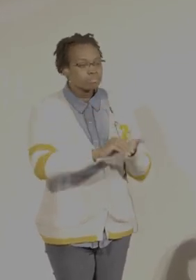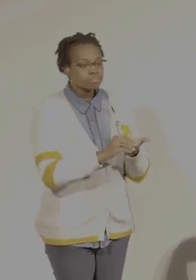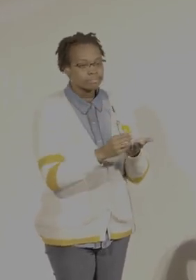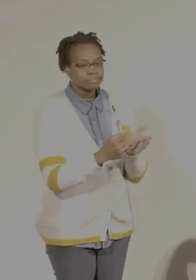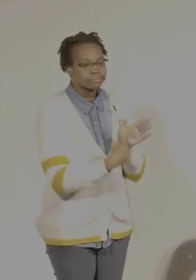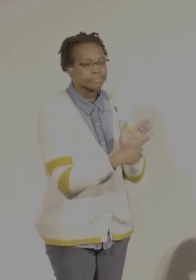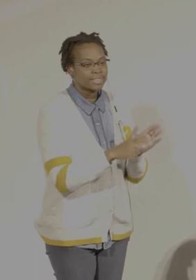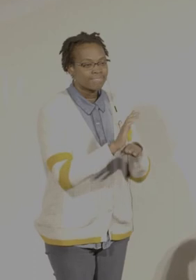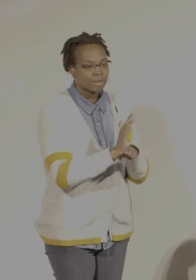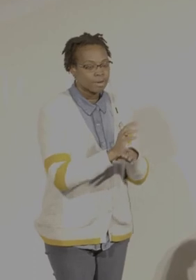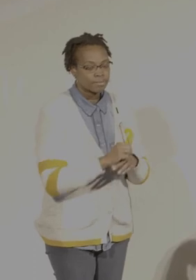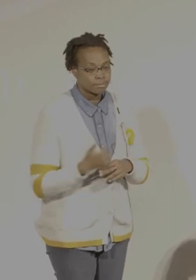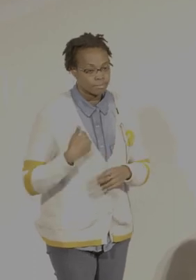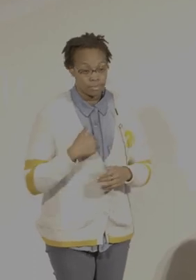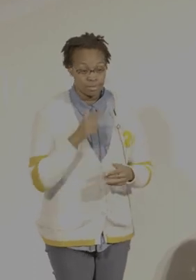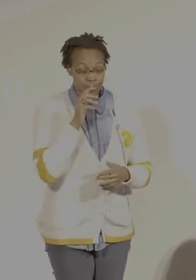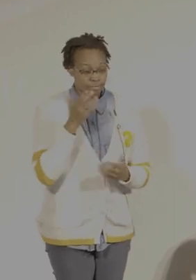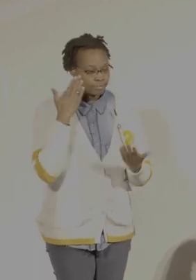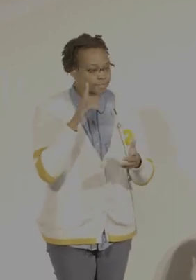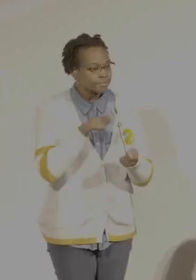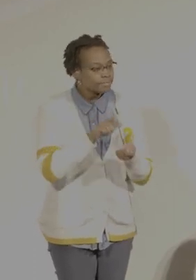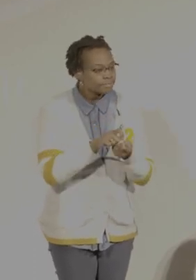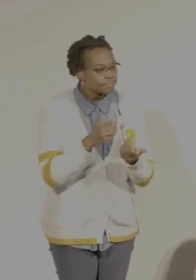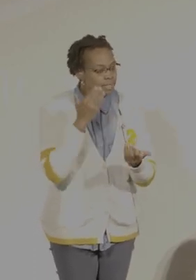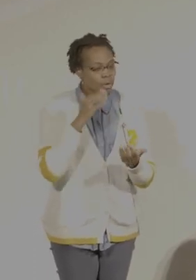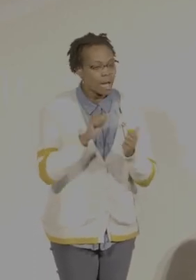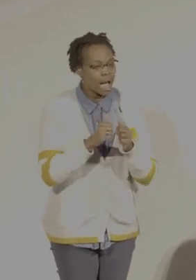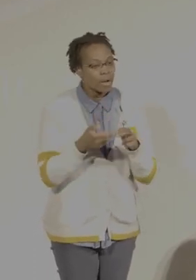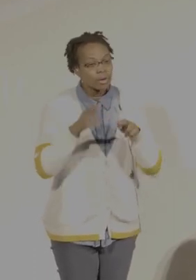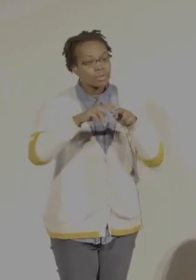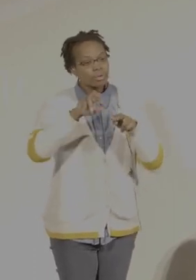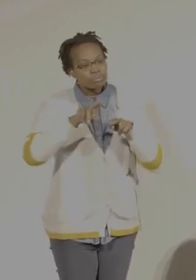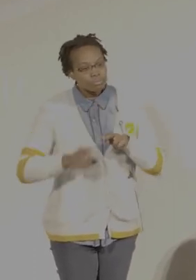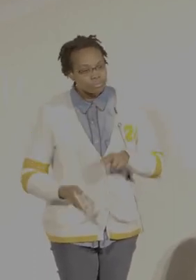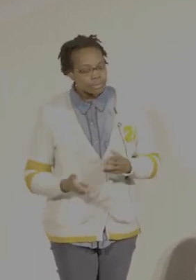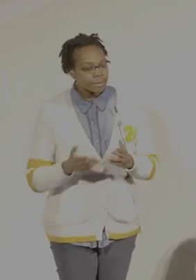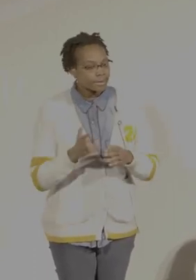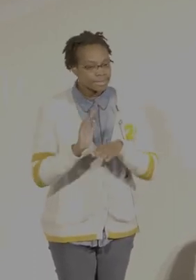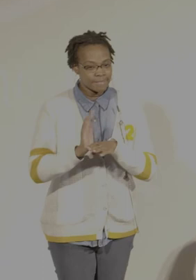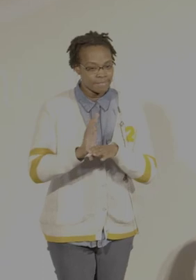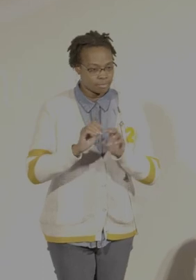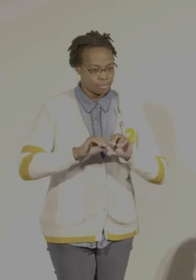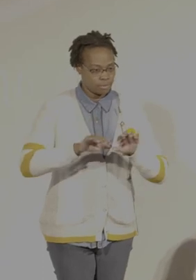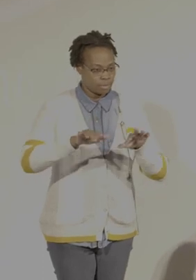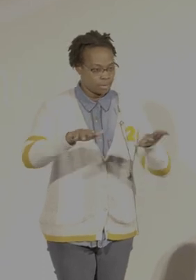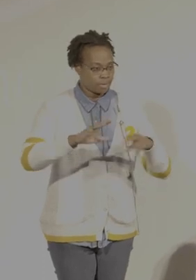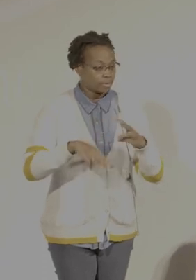And we don't exactly know how that will increase or decrease as the film spreads throughout the world.